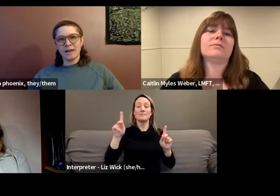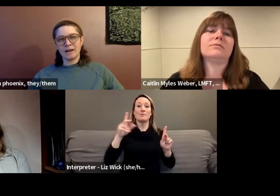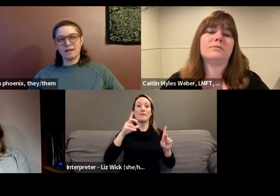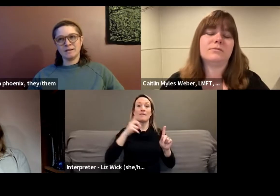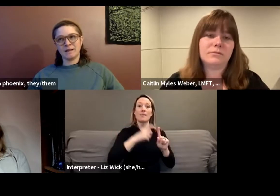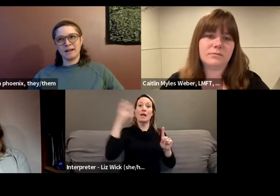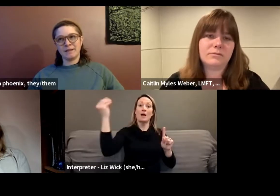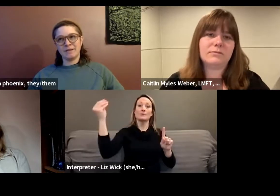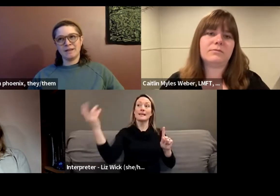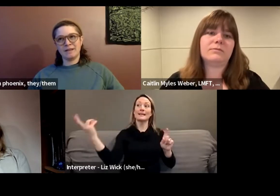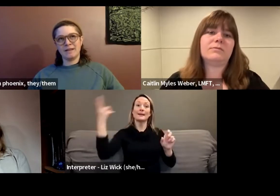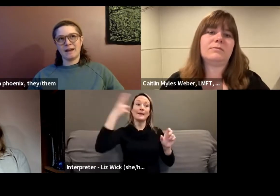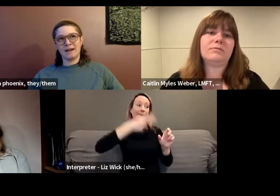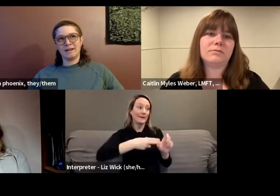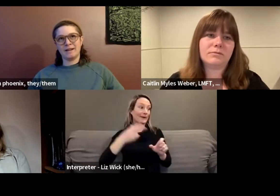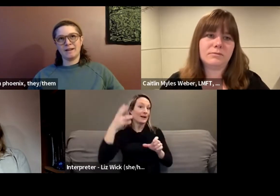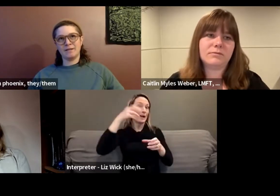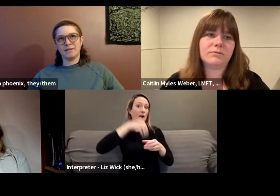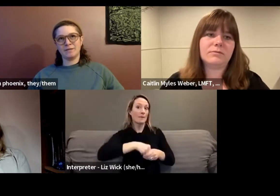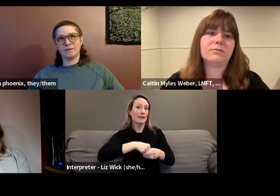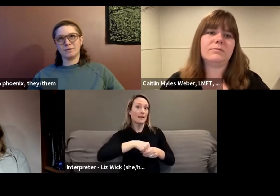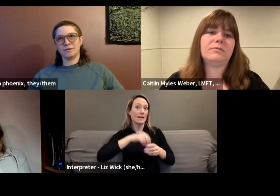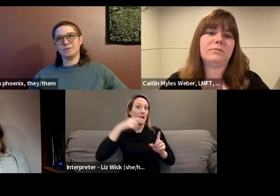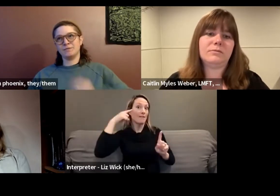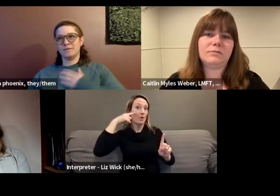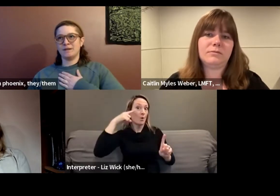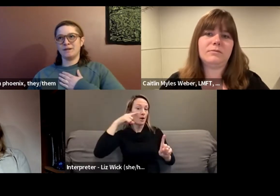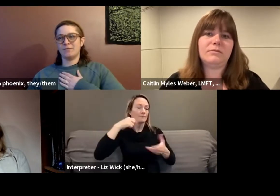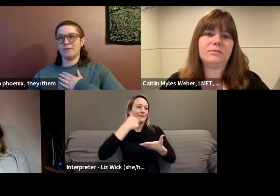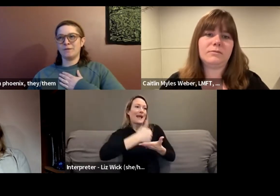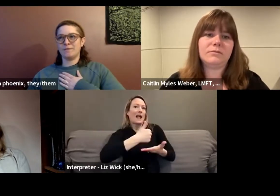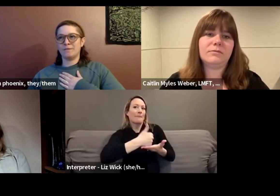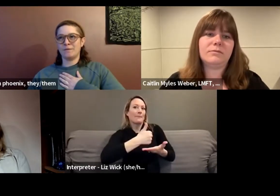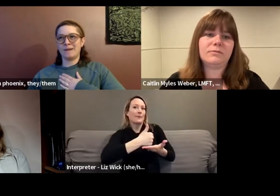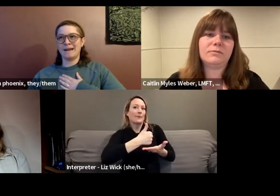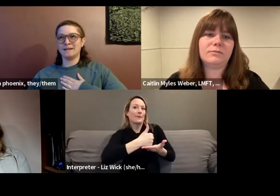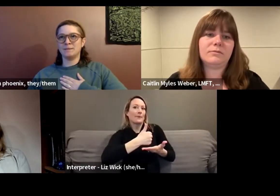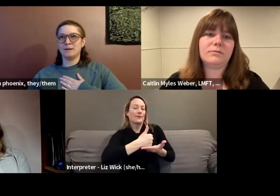And I think that just, you know, from my experience,